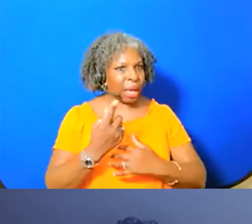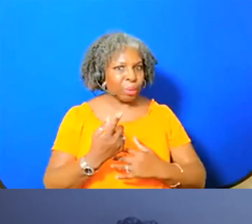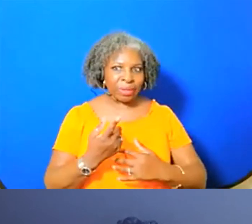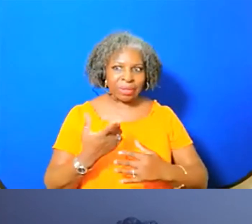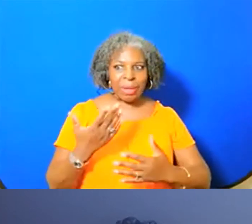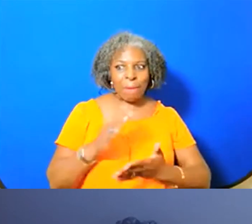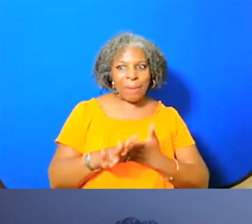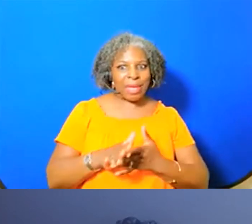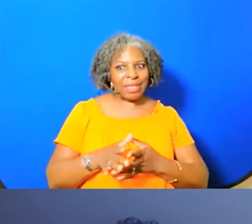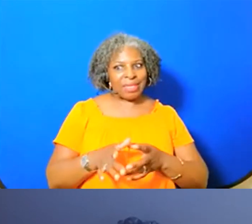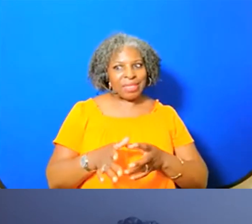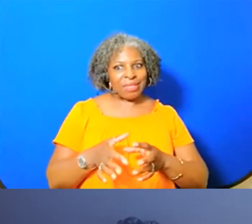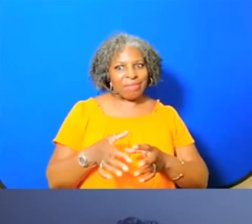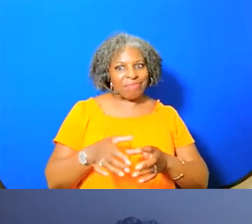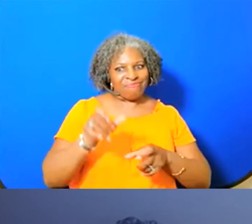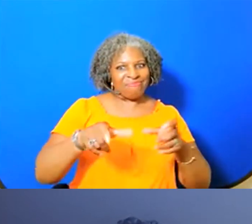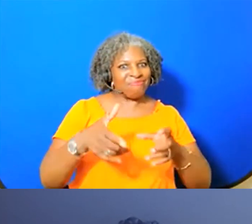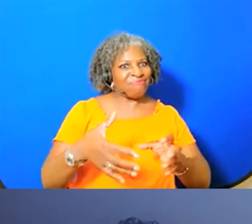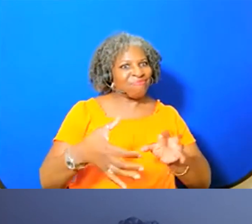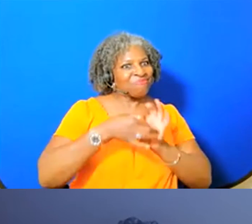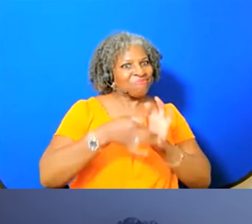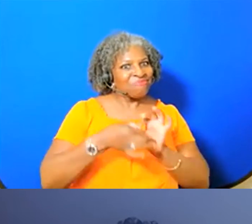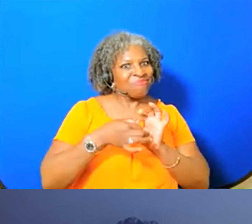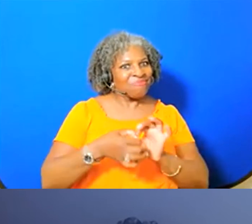And actually, these kind of self-imposed ambassadors start to come,